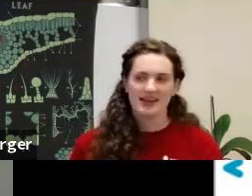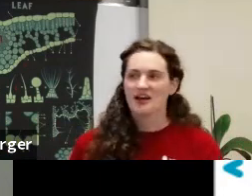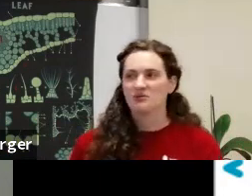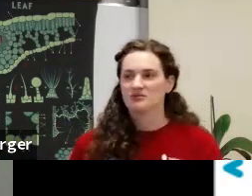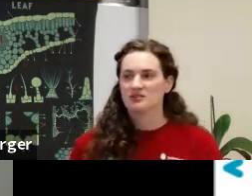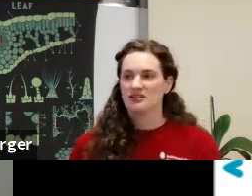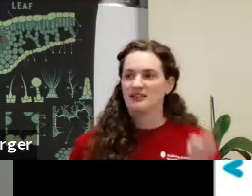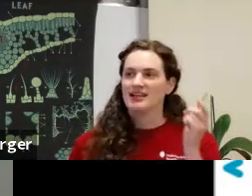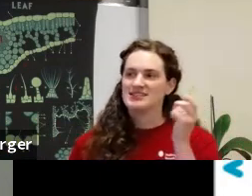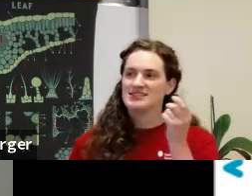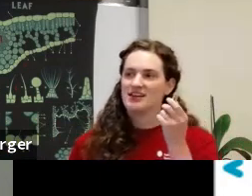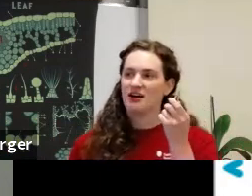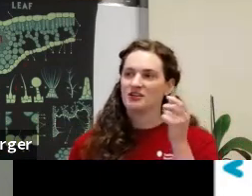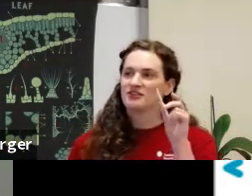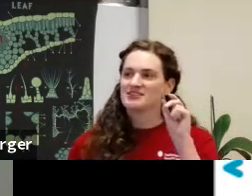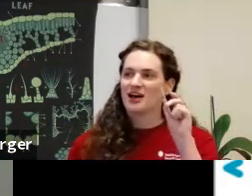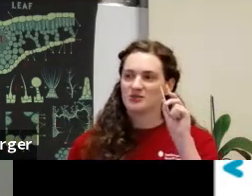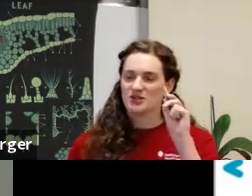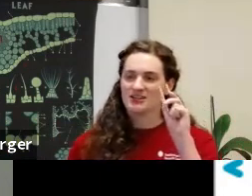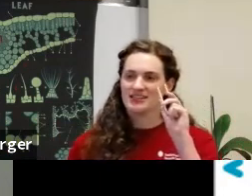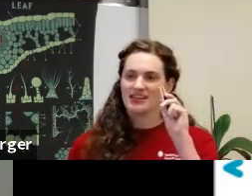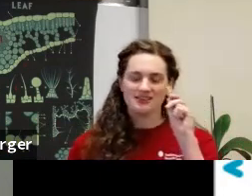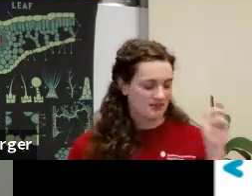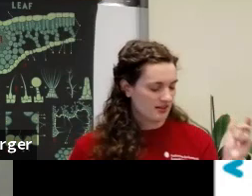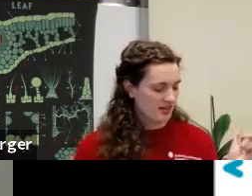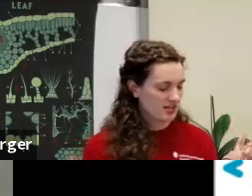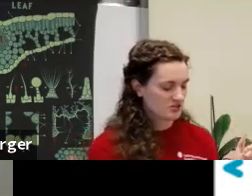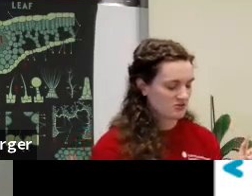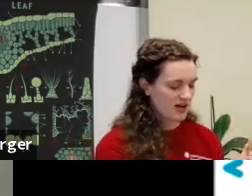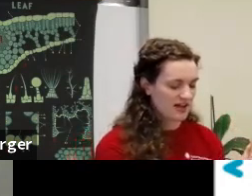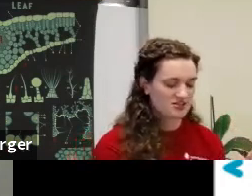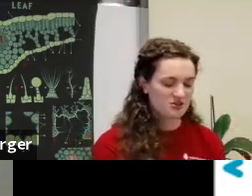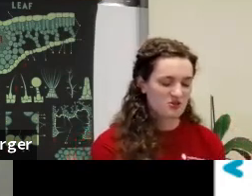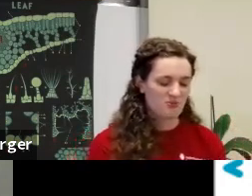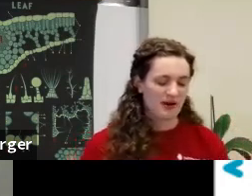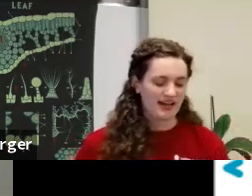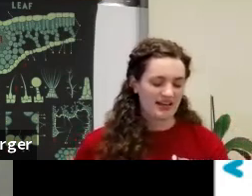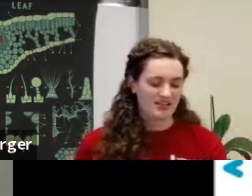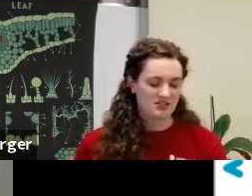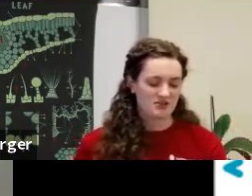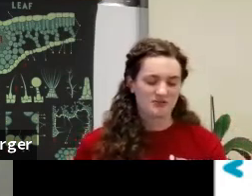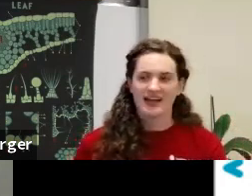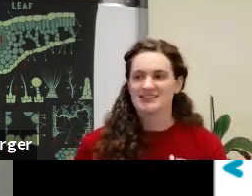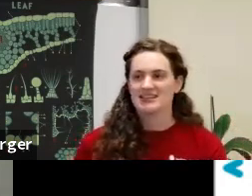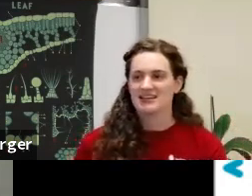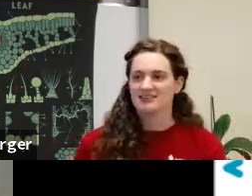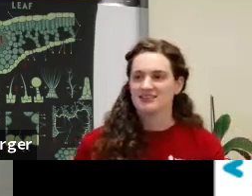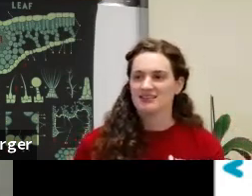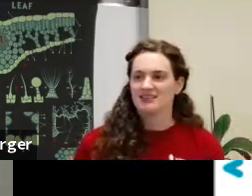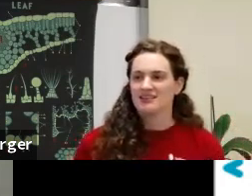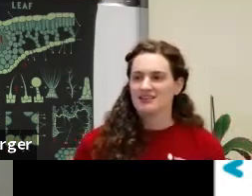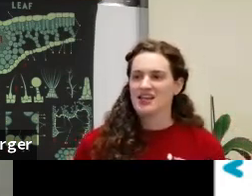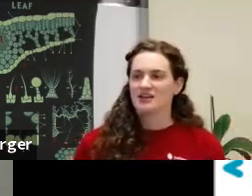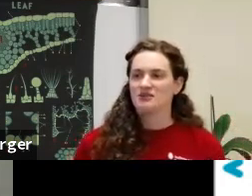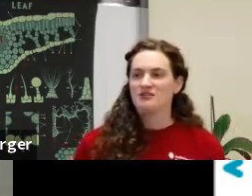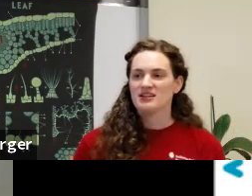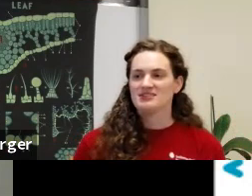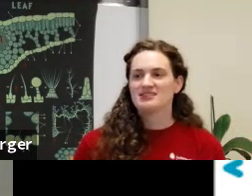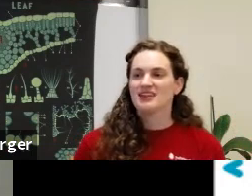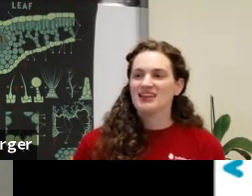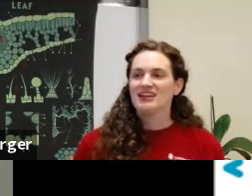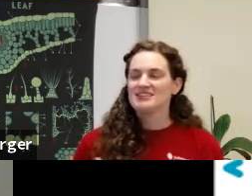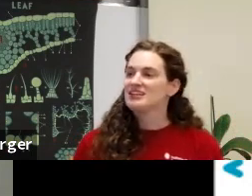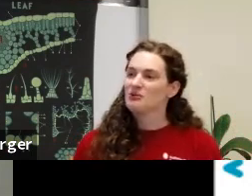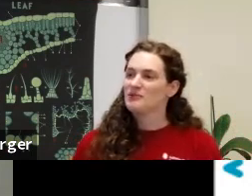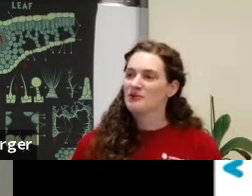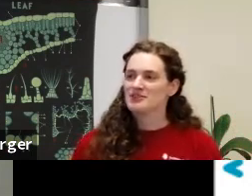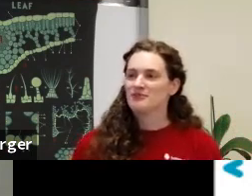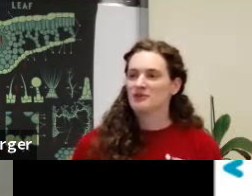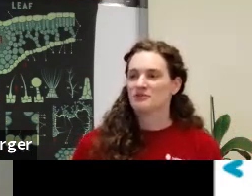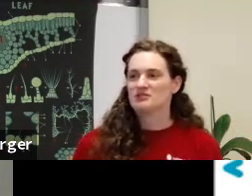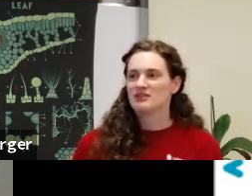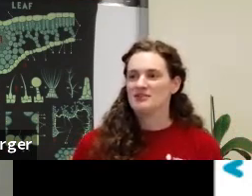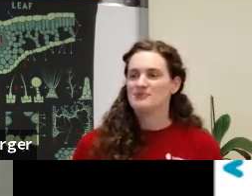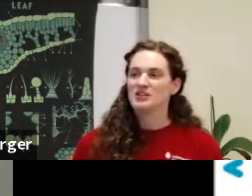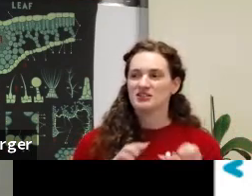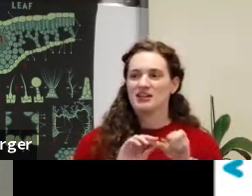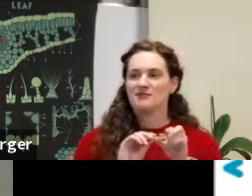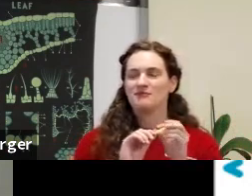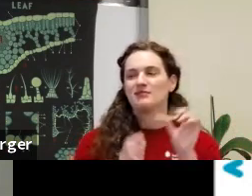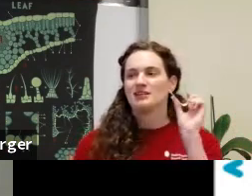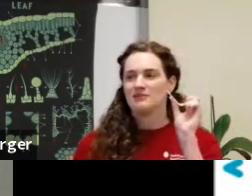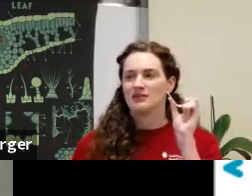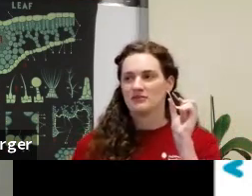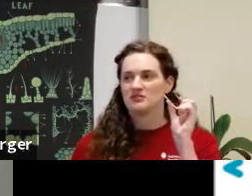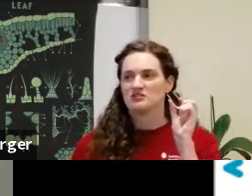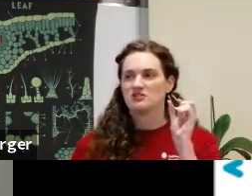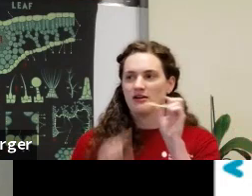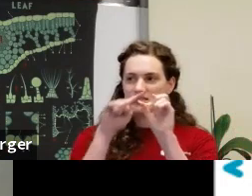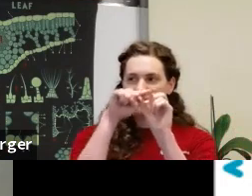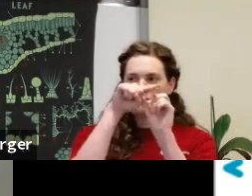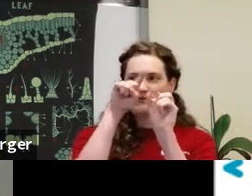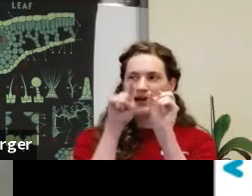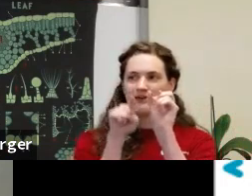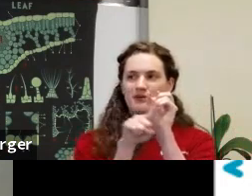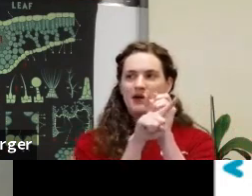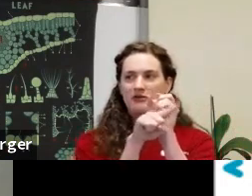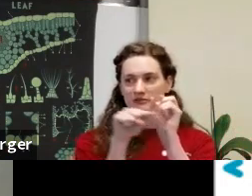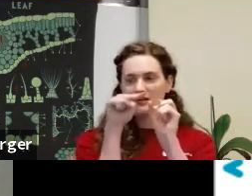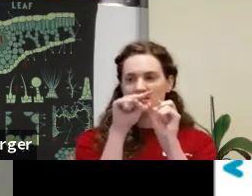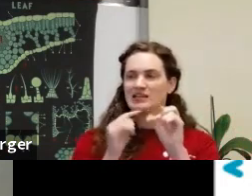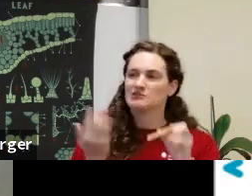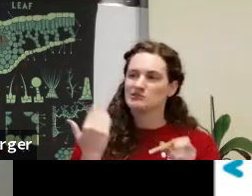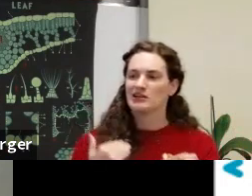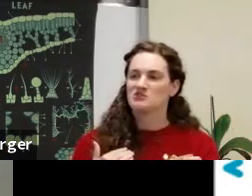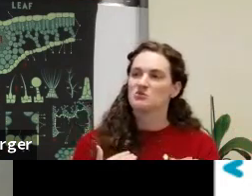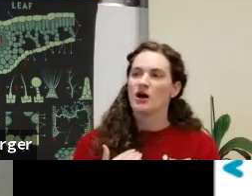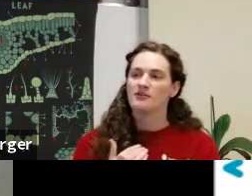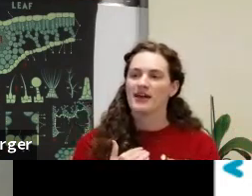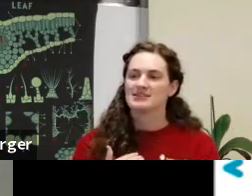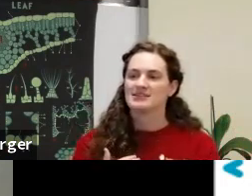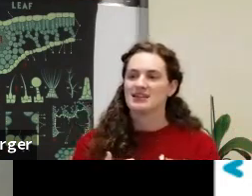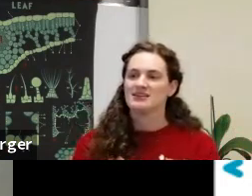Emily Borger: Now let's take our grasshopper jaws again and try to bite into that seed now you notice it's a little bit more difficult, especially if even though they're just tongues, especially if you have a mouth around it and you're trying to swallow that seed.